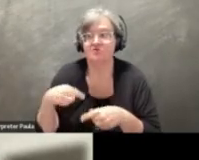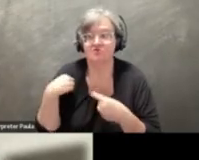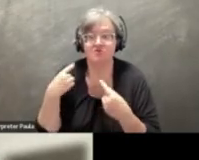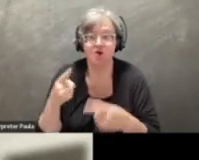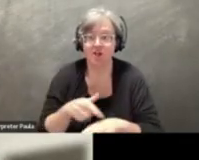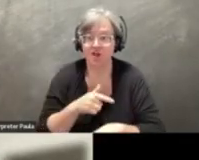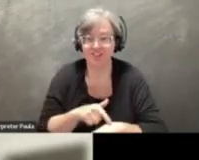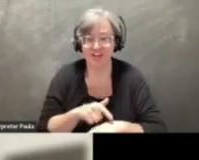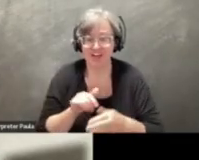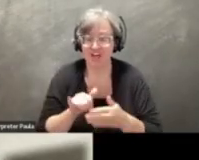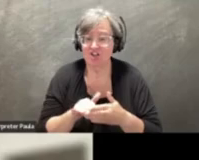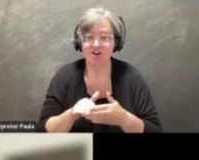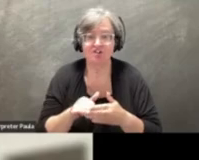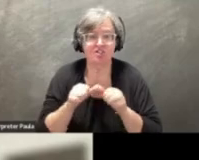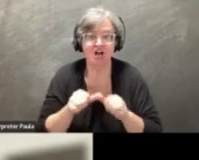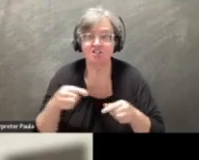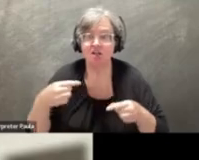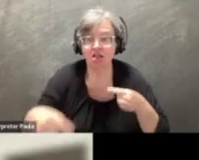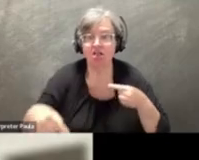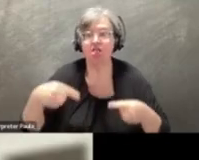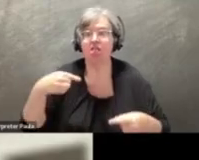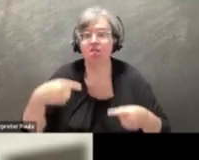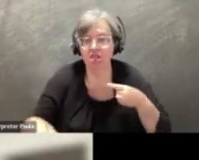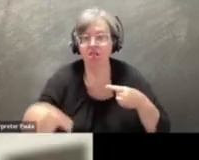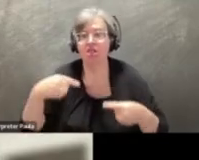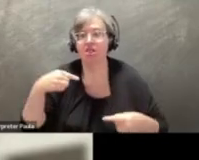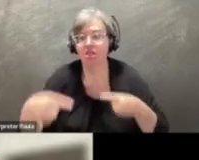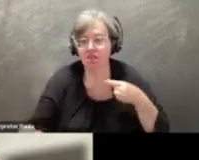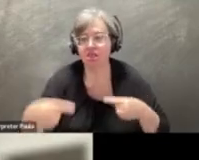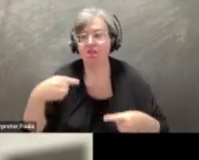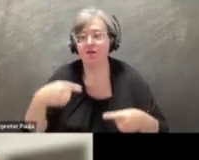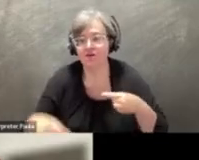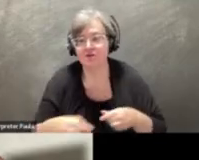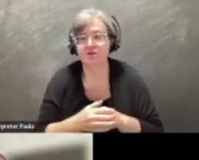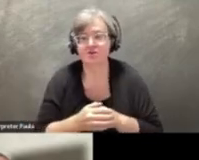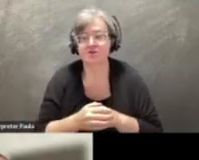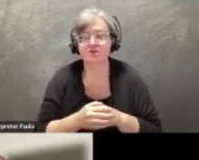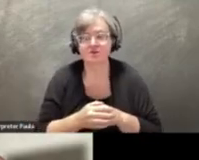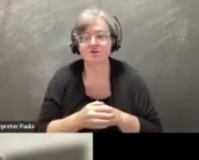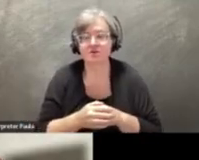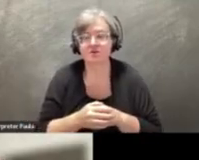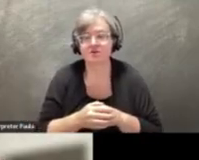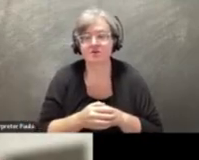been adversarial towards you or you have to you've had to